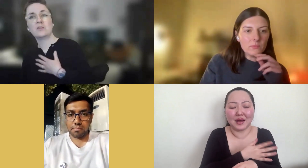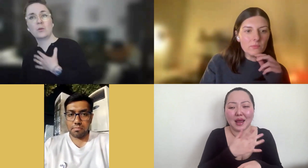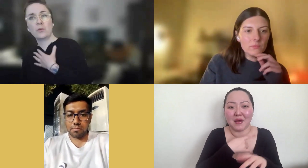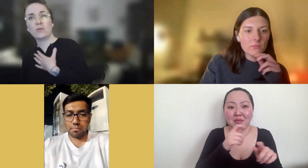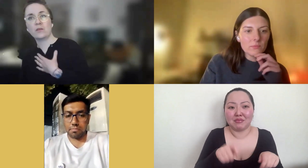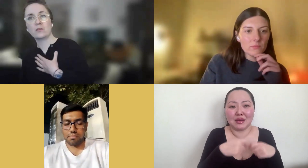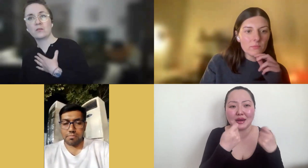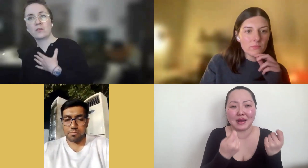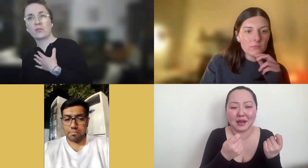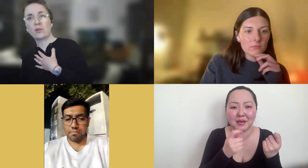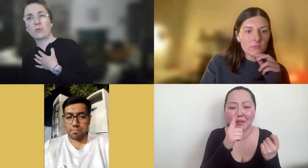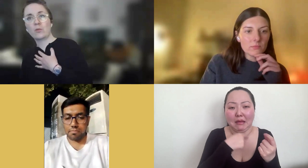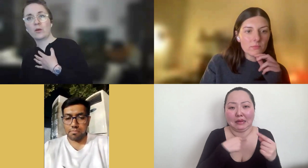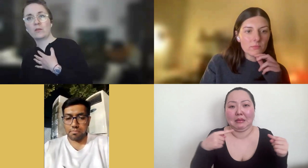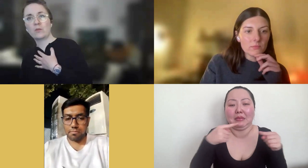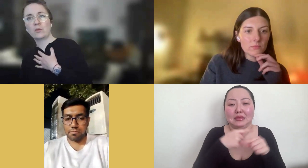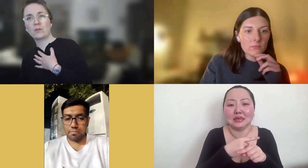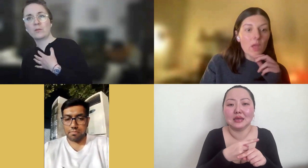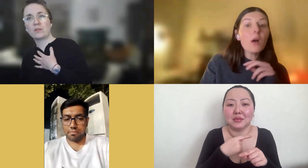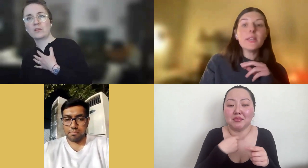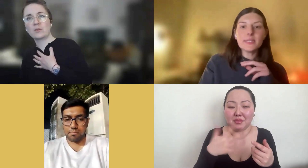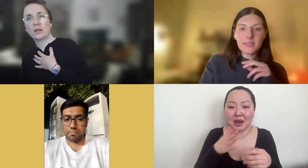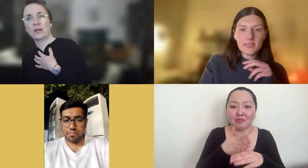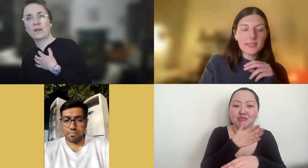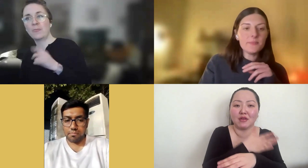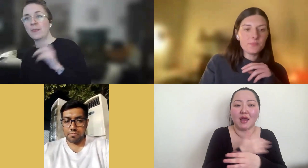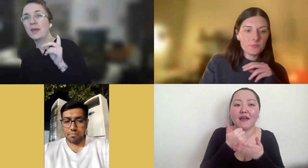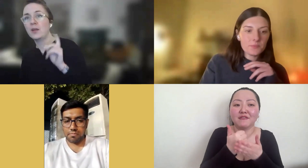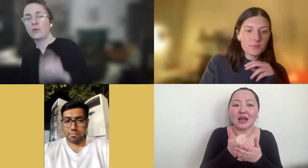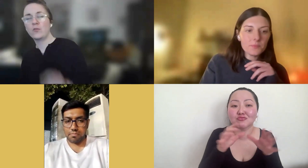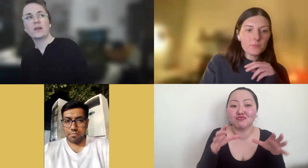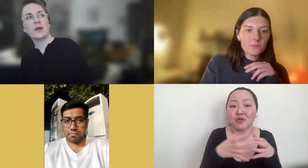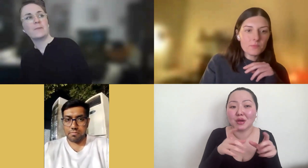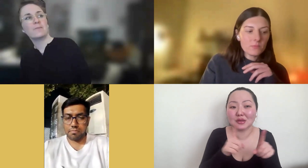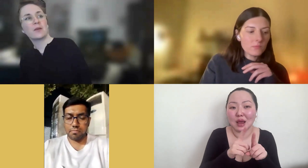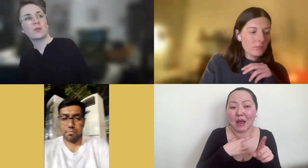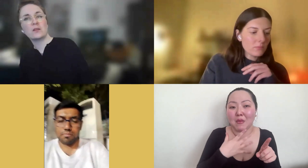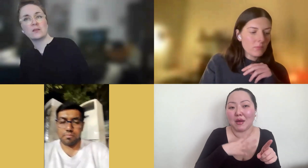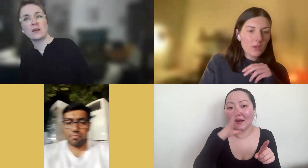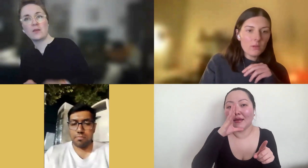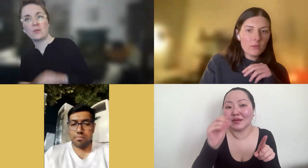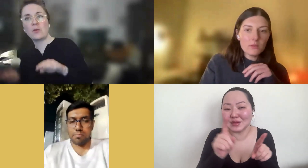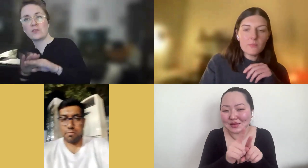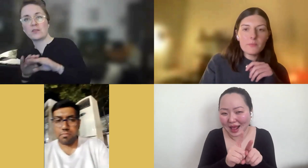we did a previous advisory group as well. I wanted to mention it. We did have a previous